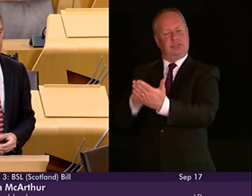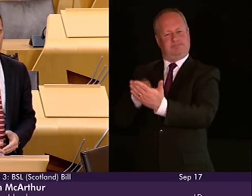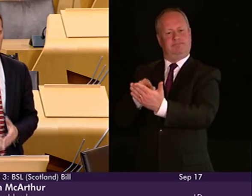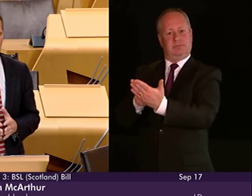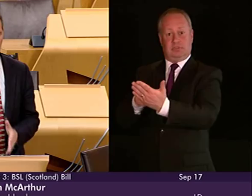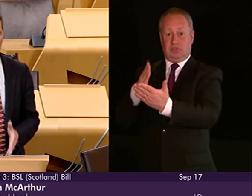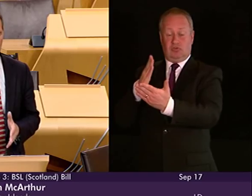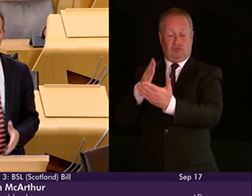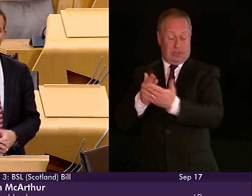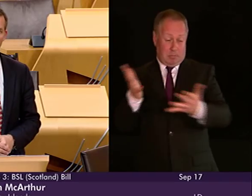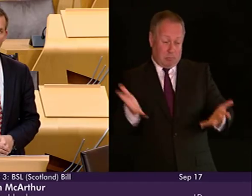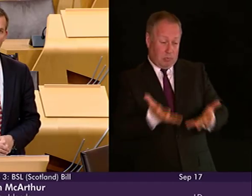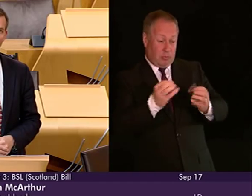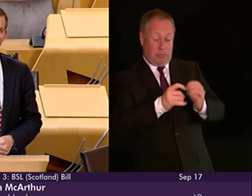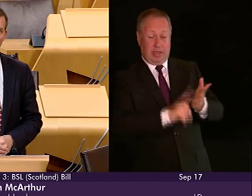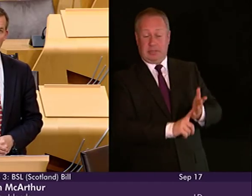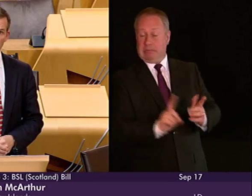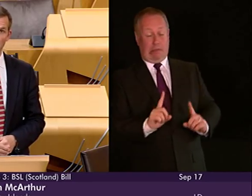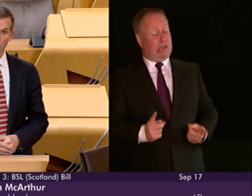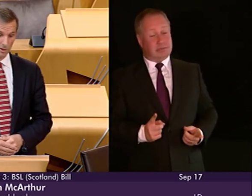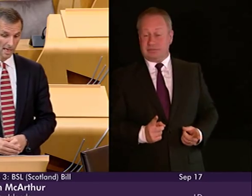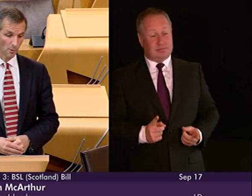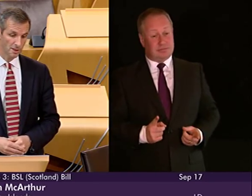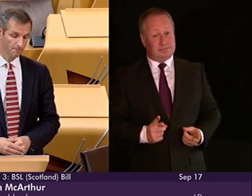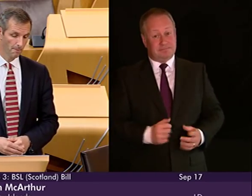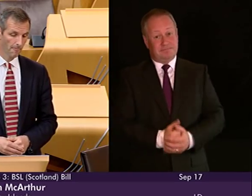will do nothing to promote BSL as a stand-alone language.